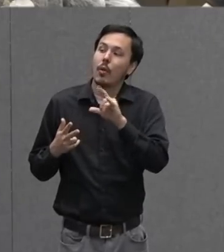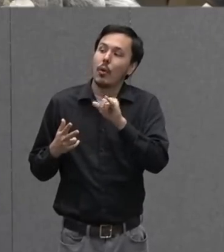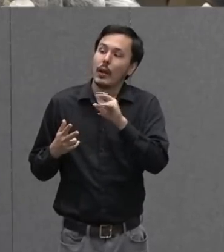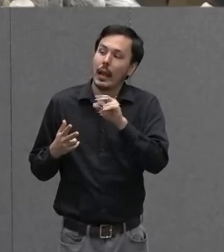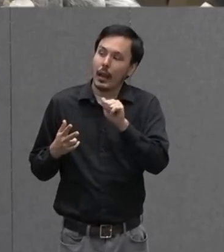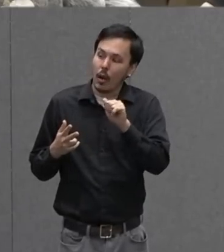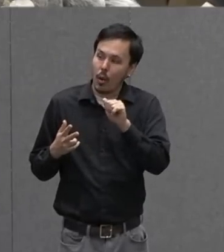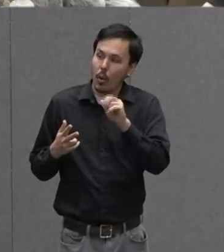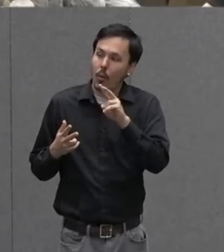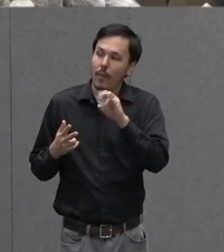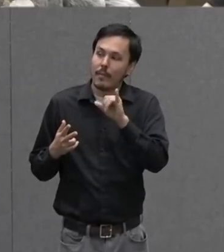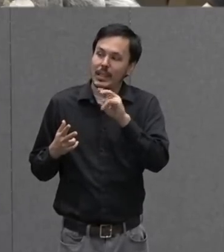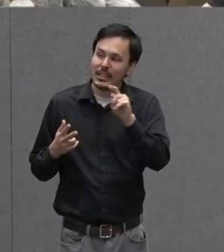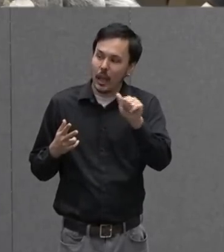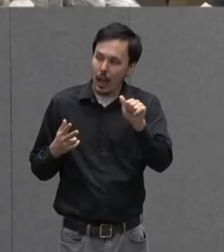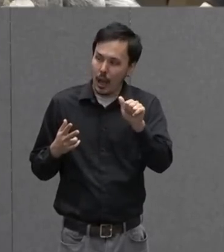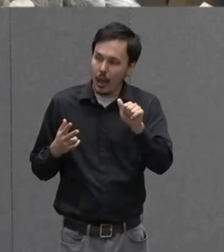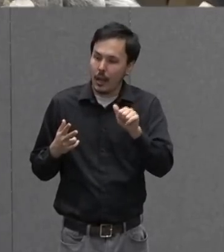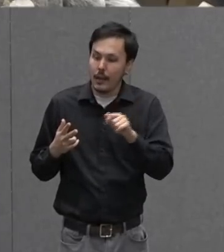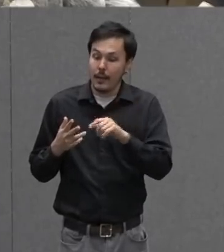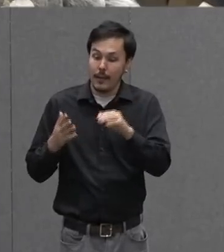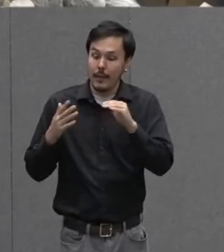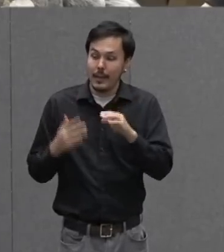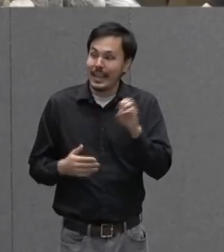And also E-Cademy, CEC.